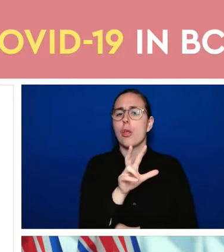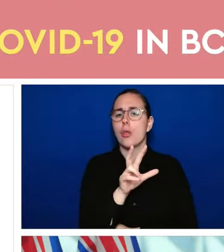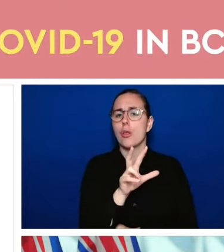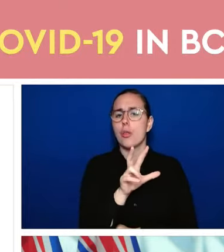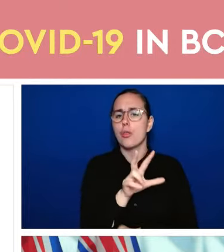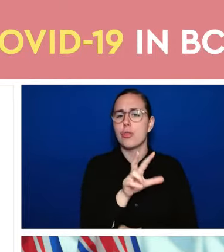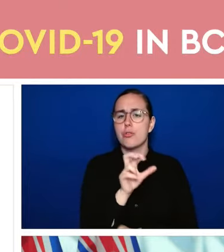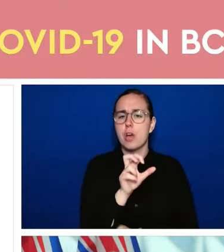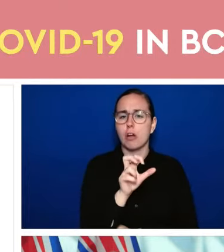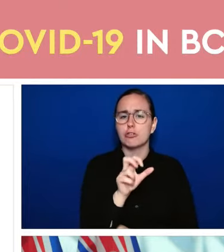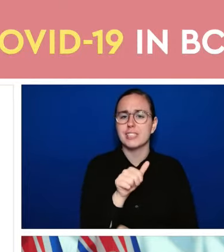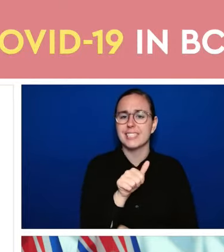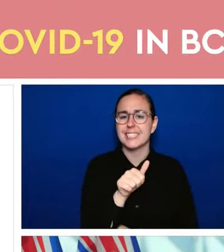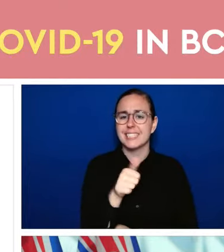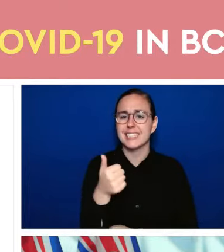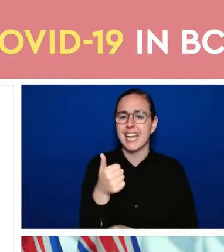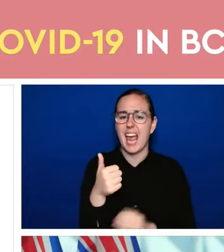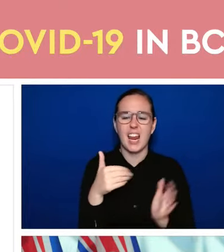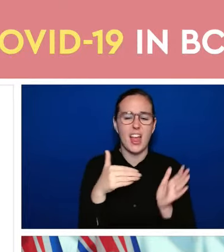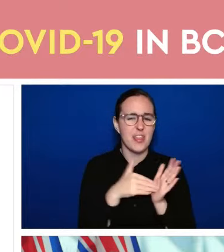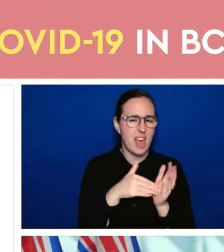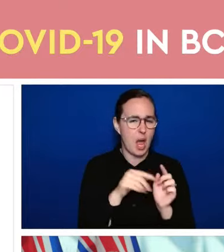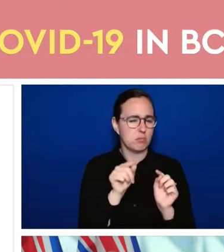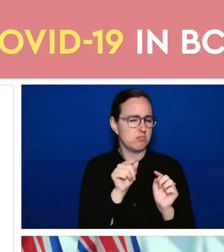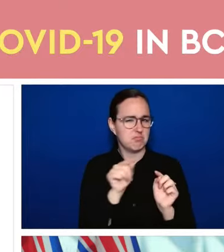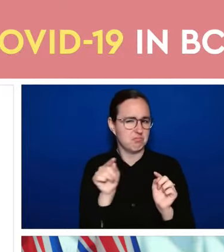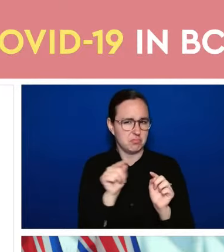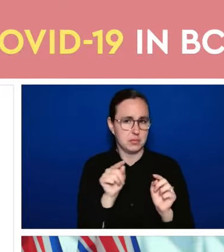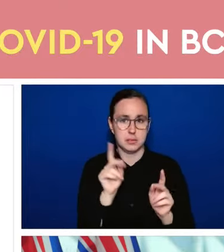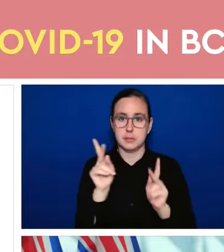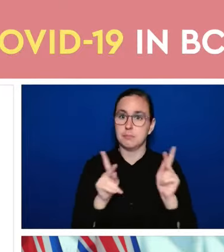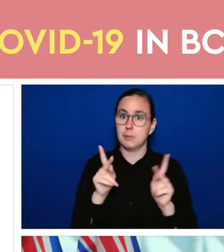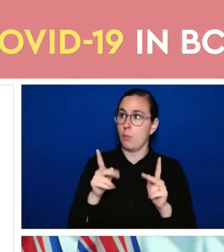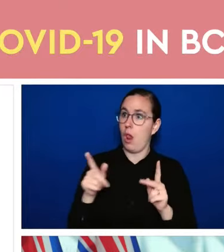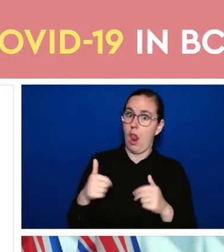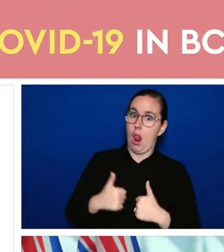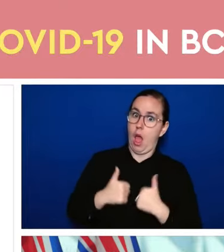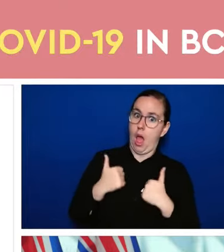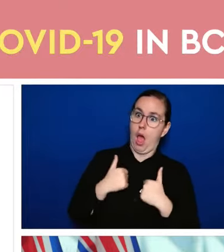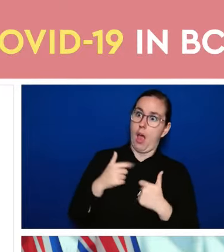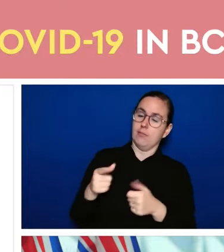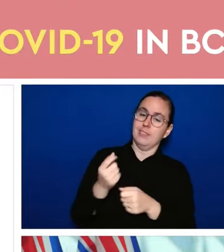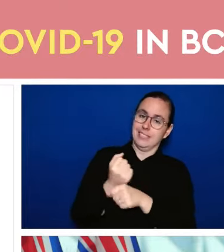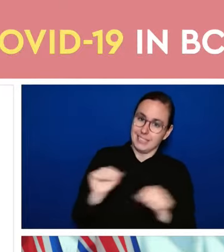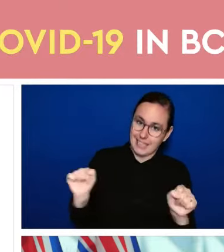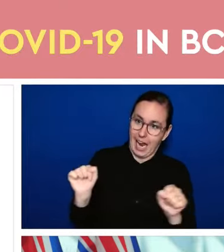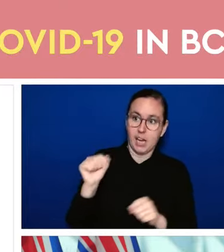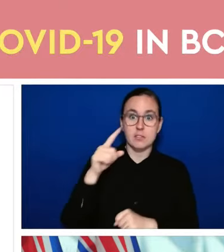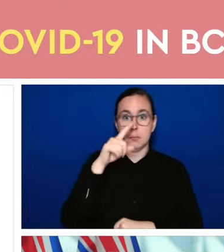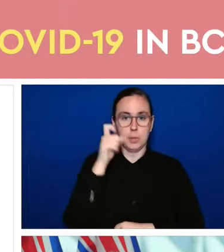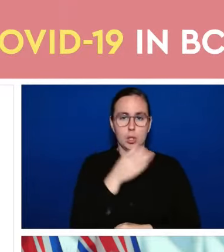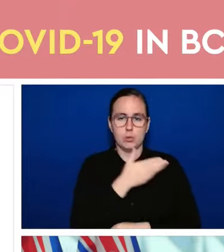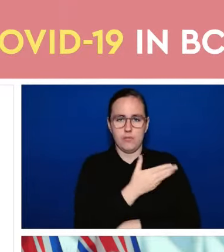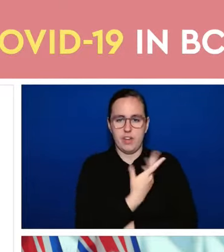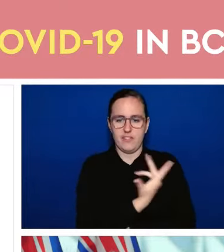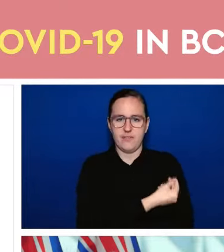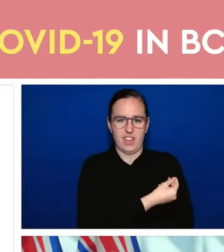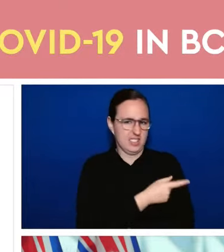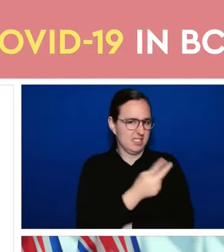covered nineteen vaccines across this country. And that is reflected what we see here in DC